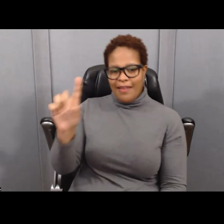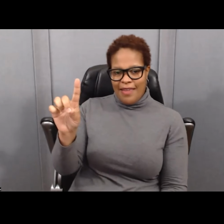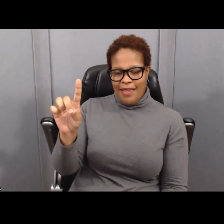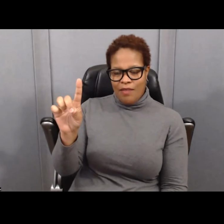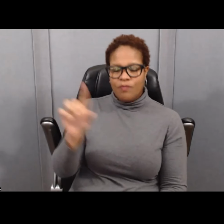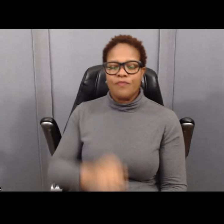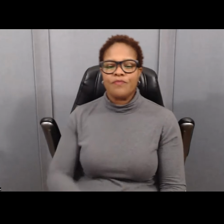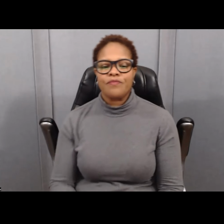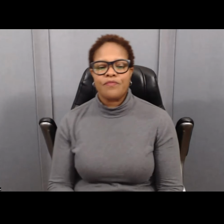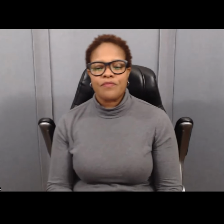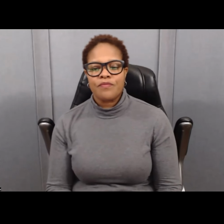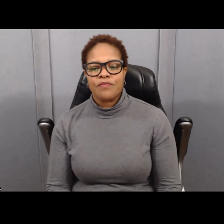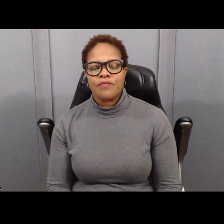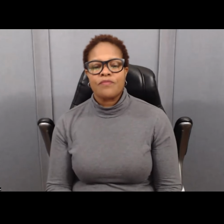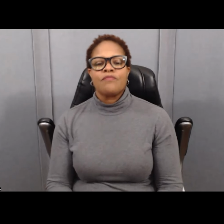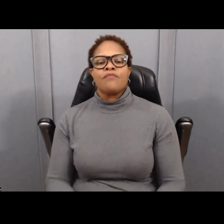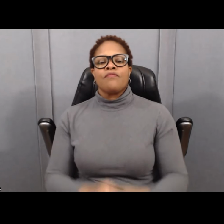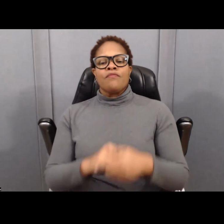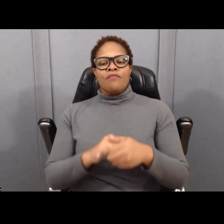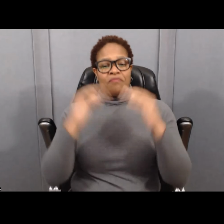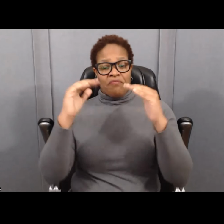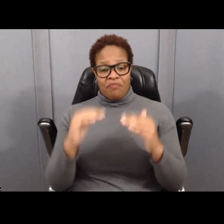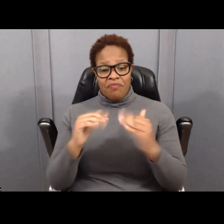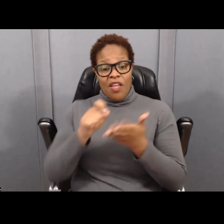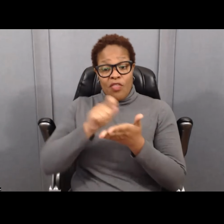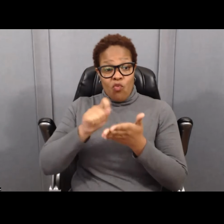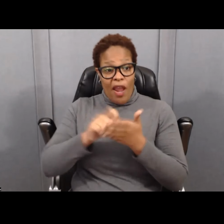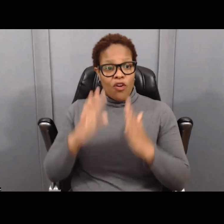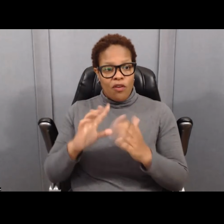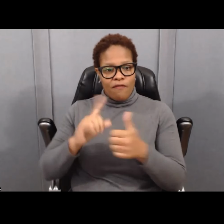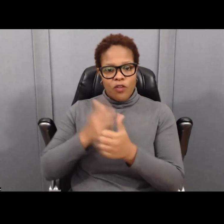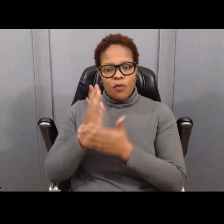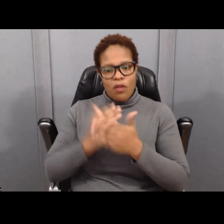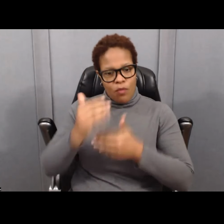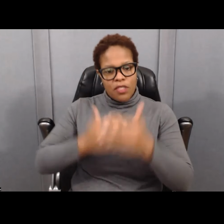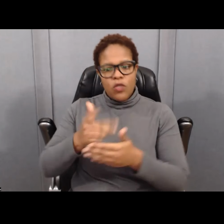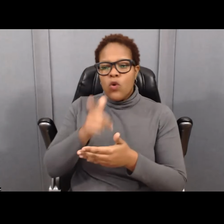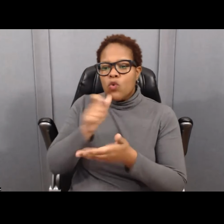So down to the writer, let's go to the writer, the first part of the process, who's writing this description,